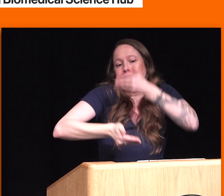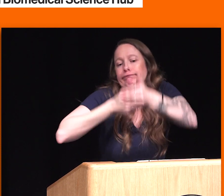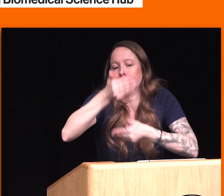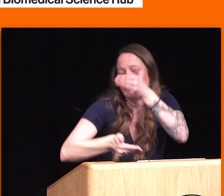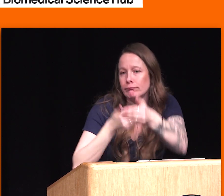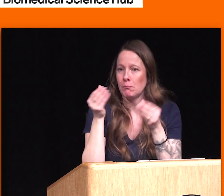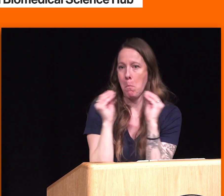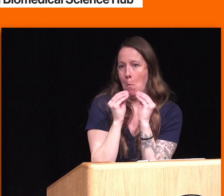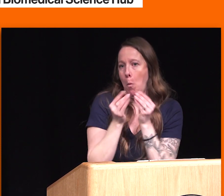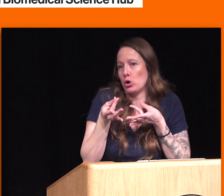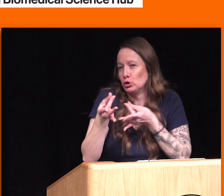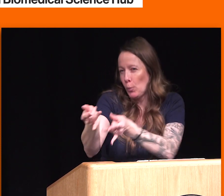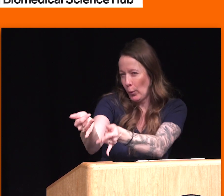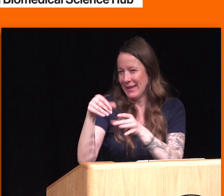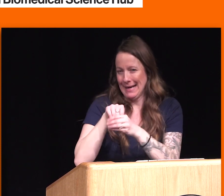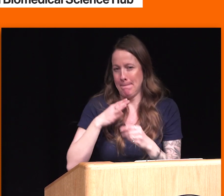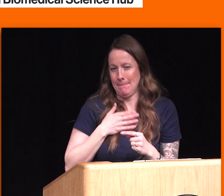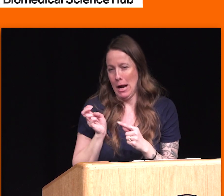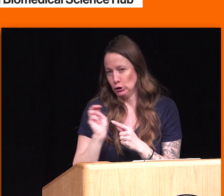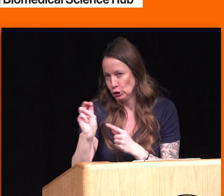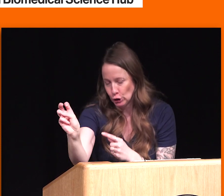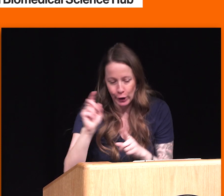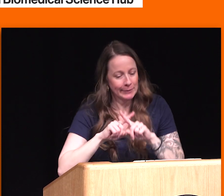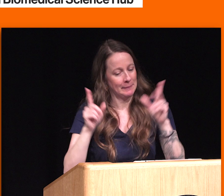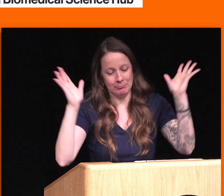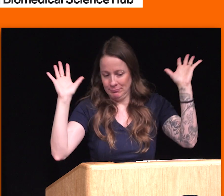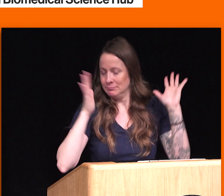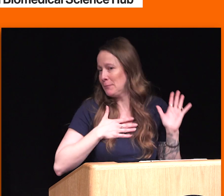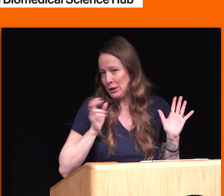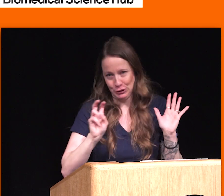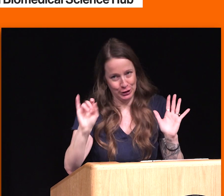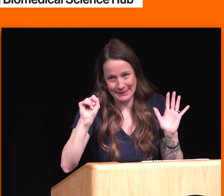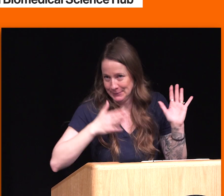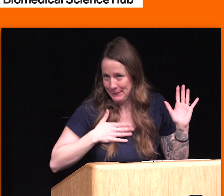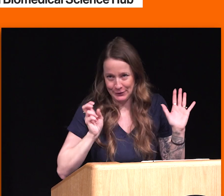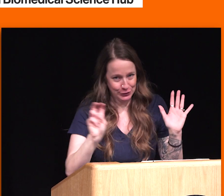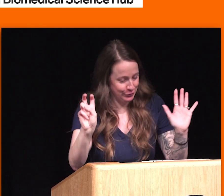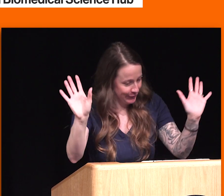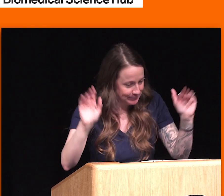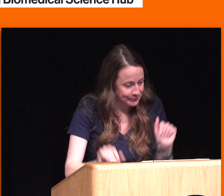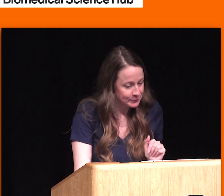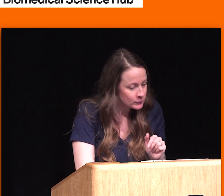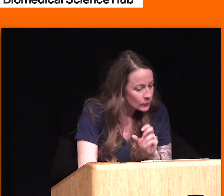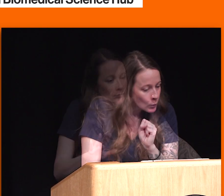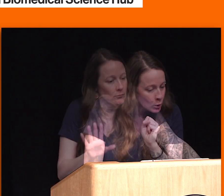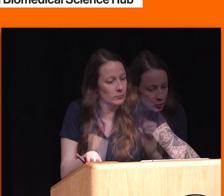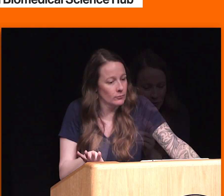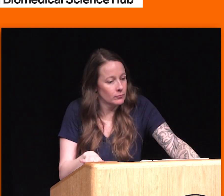I do wish that I could have had a smoother journey in my process through my PhD, but my journey is what it is.